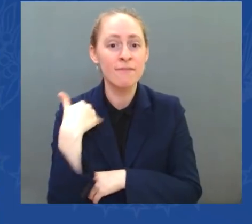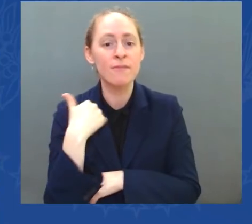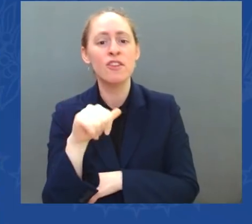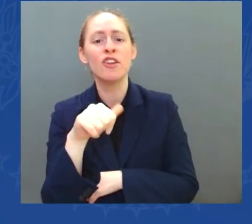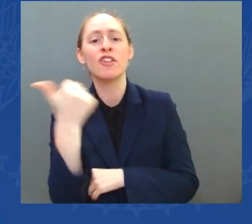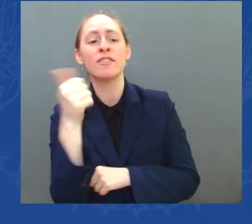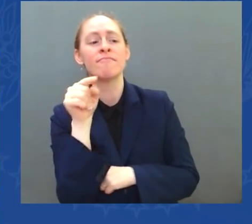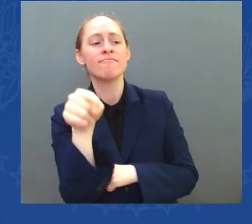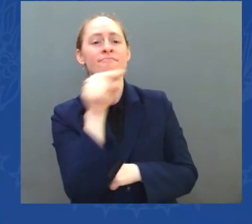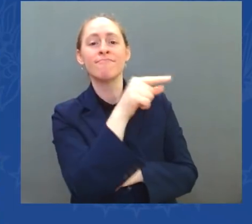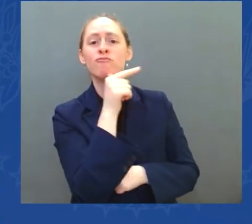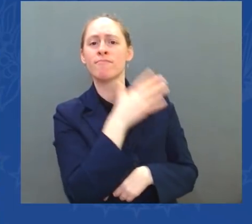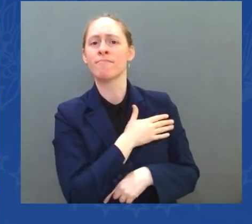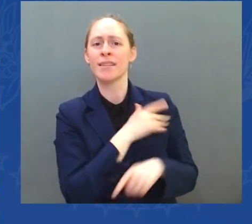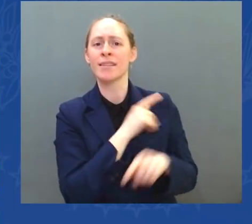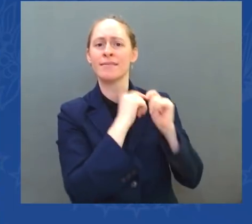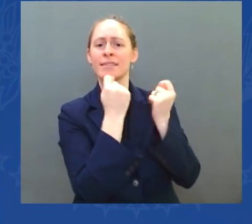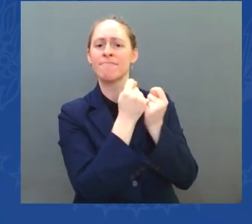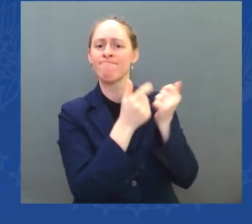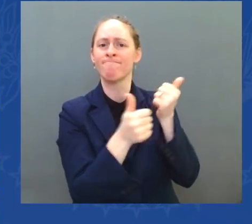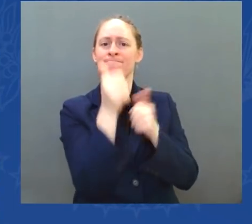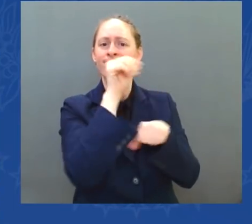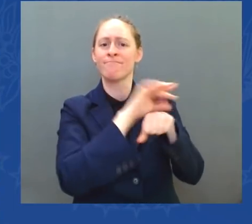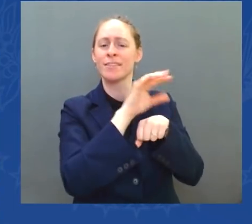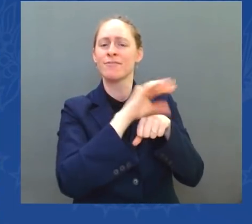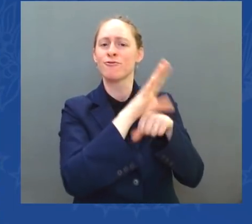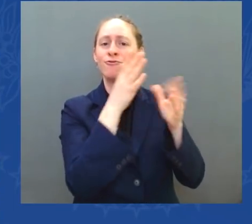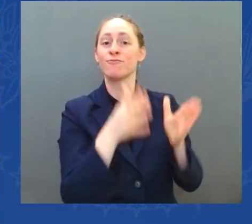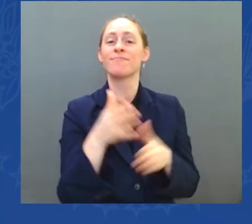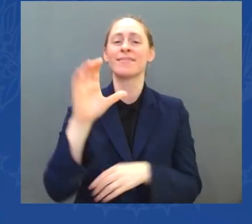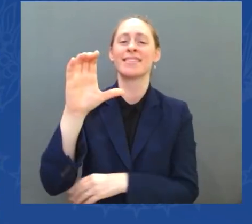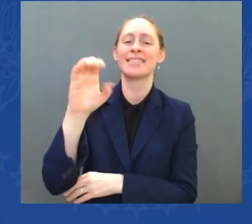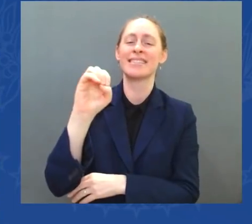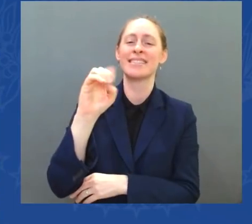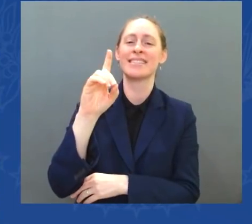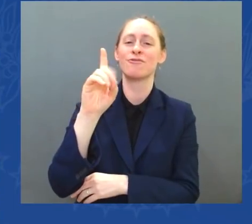And you got a great university here. But Delaware State.